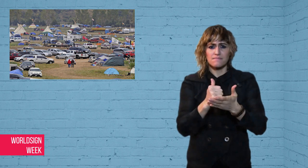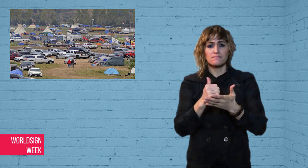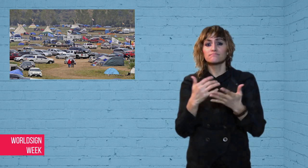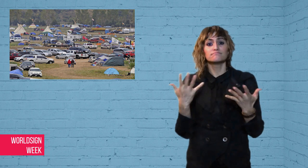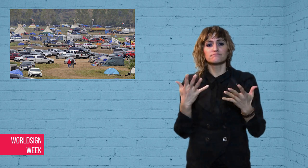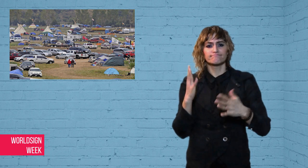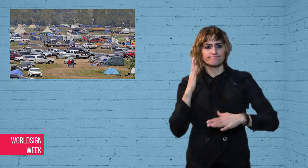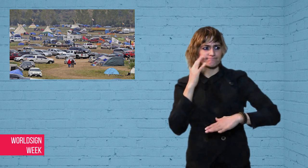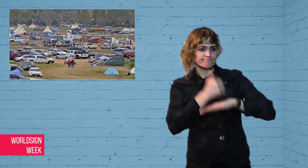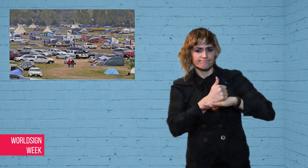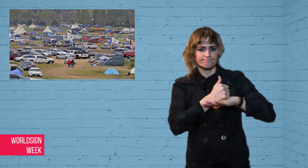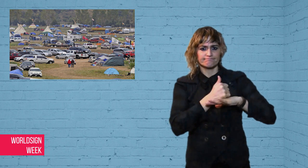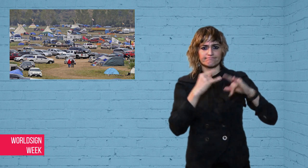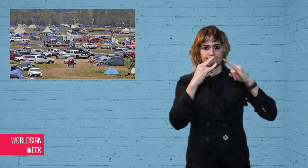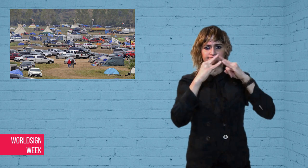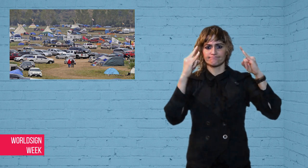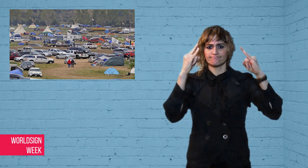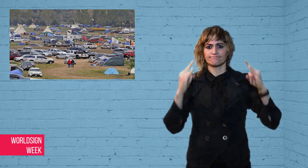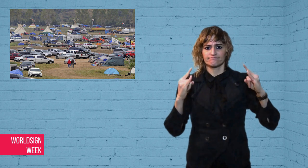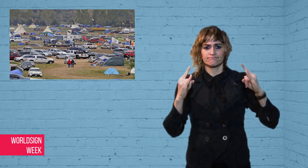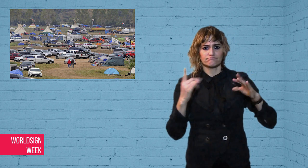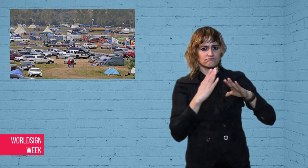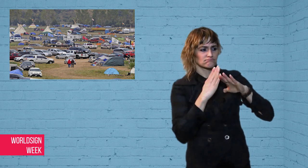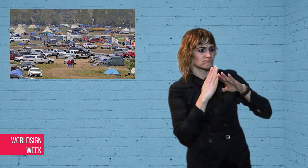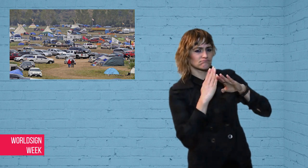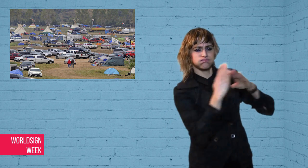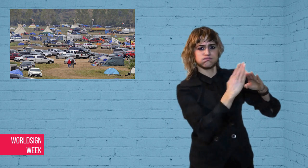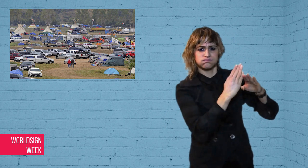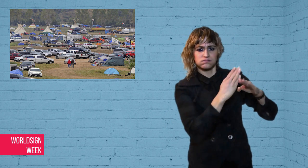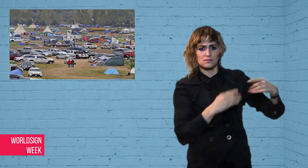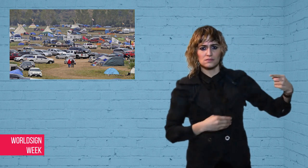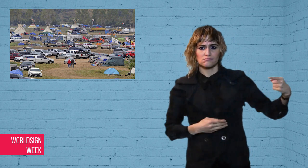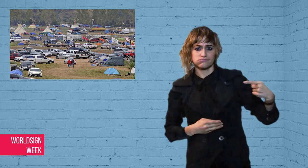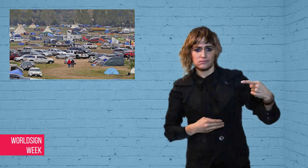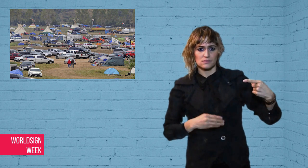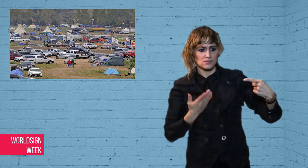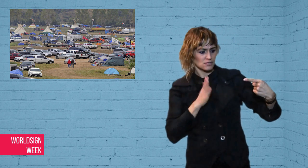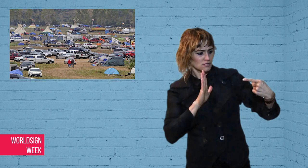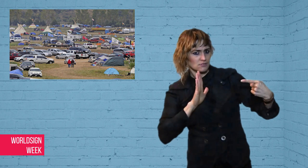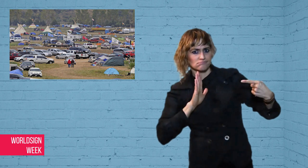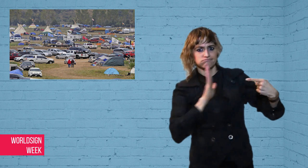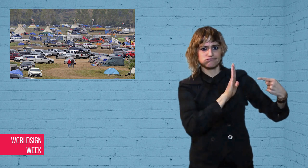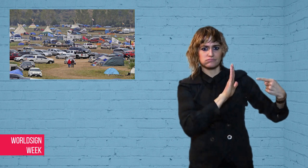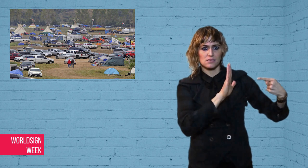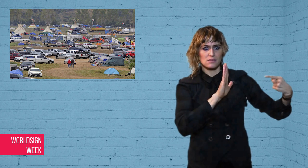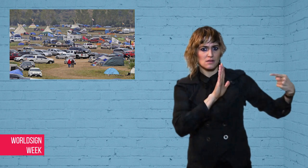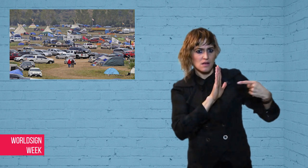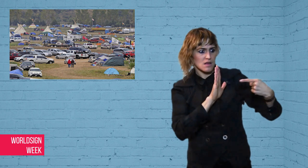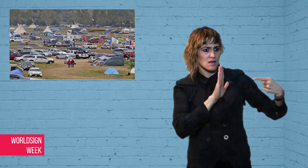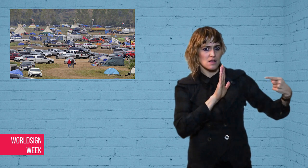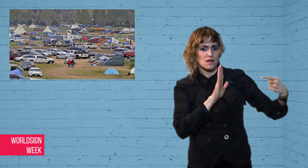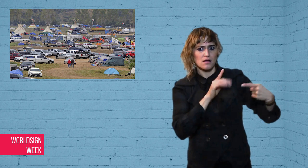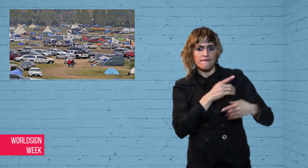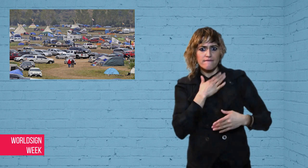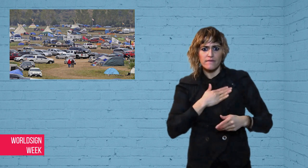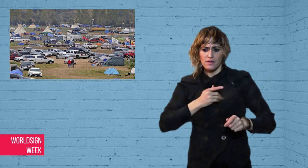The movement then grew into thousands